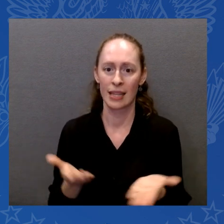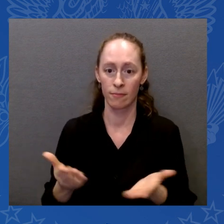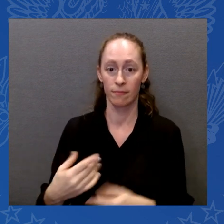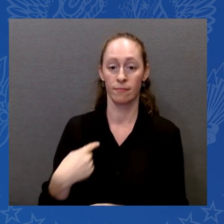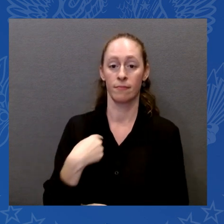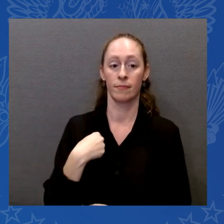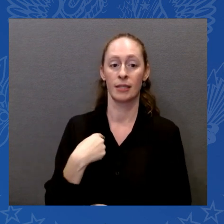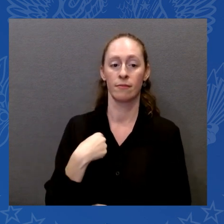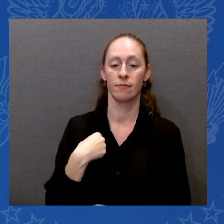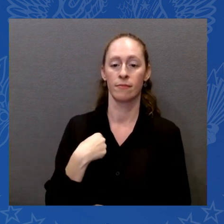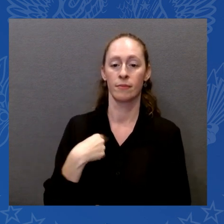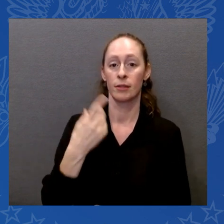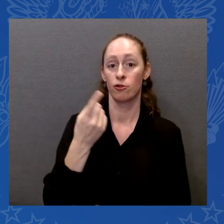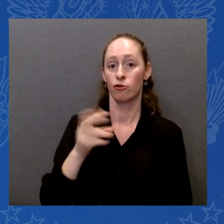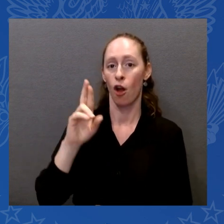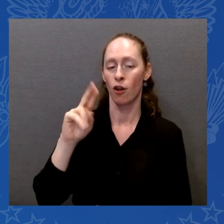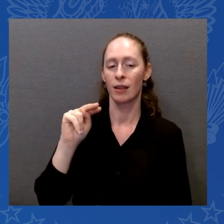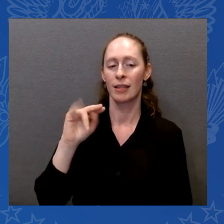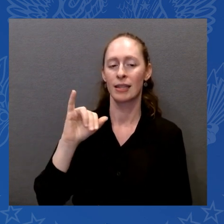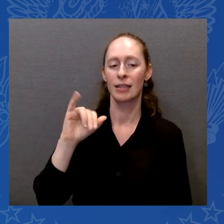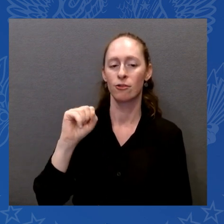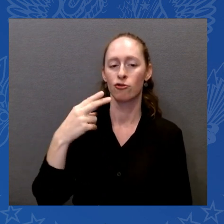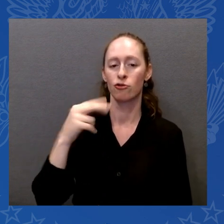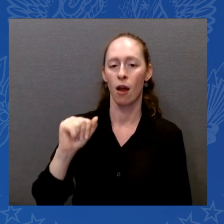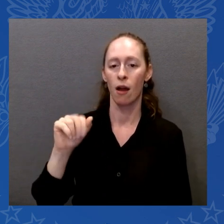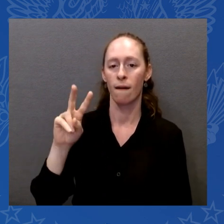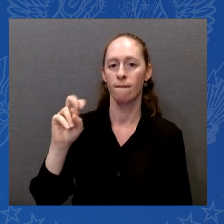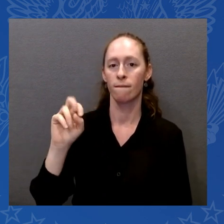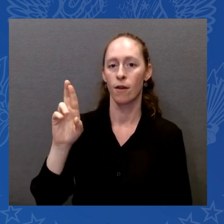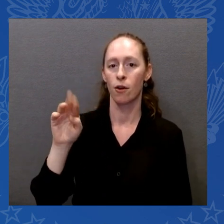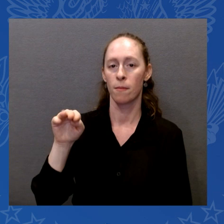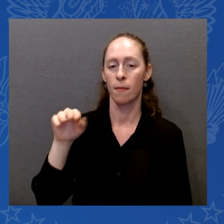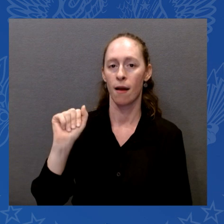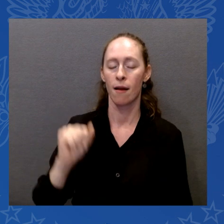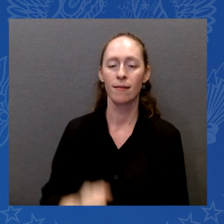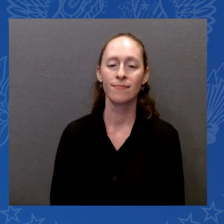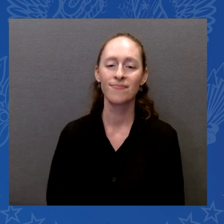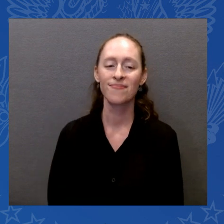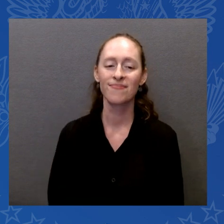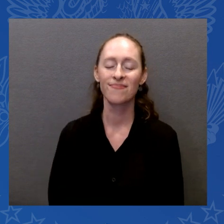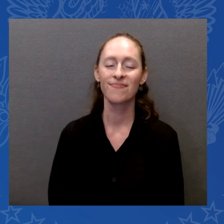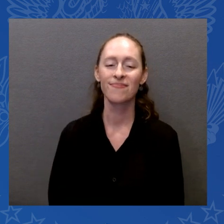fellowship trained obstetrician gynecologist who provides full spectrum reproductive health care.